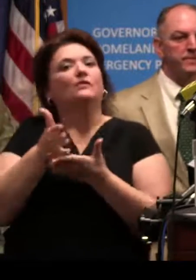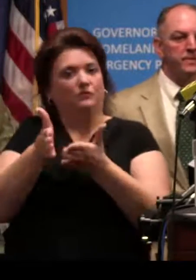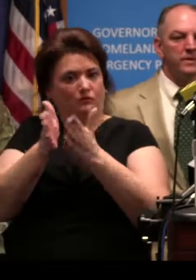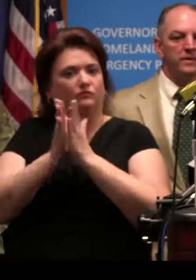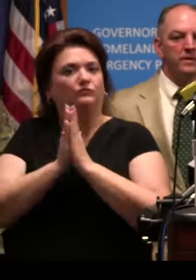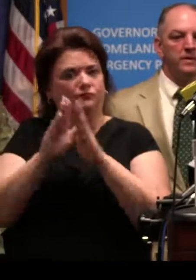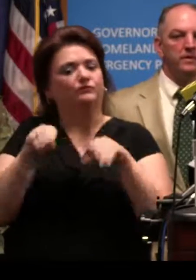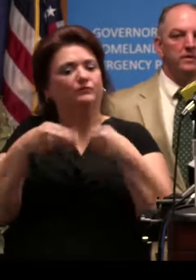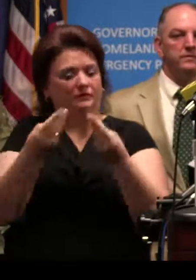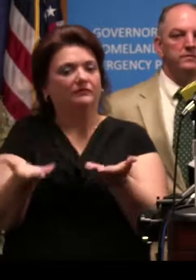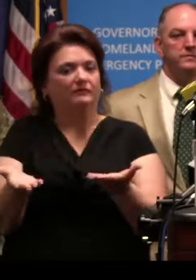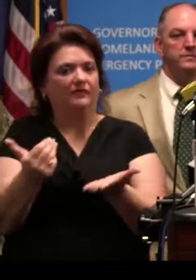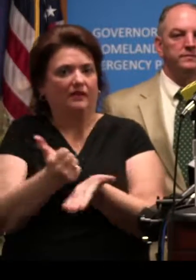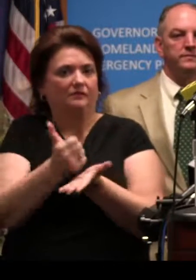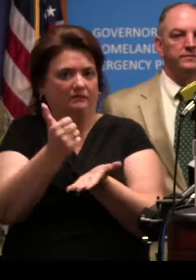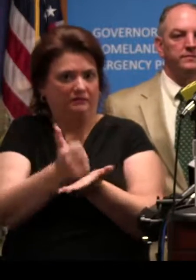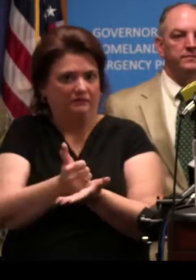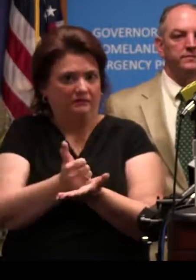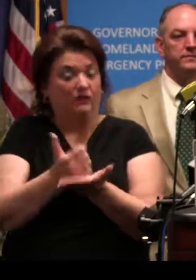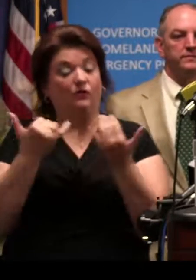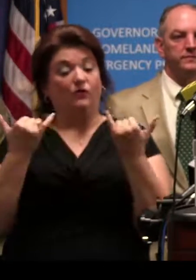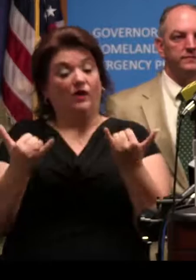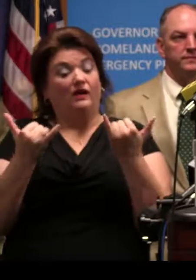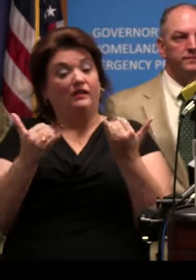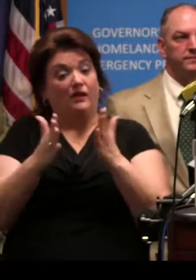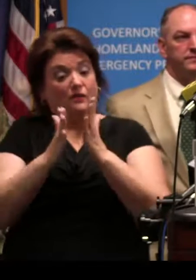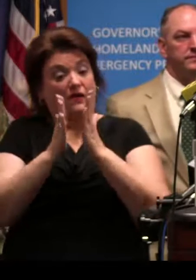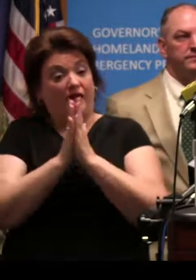the right now the important steps we can ask people take or to register with FEMA